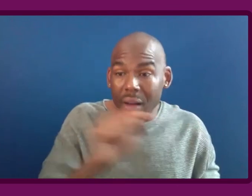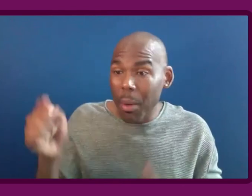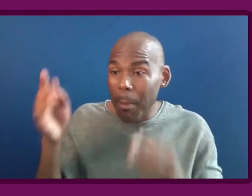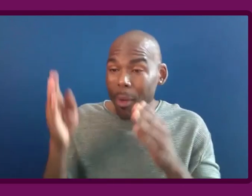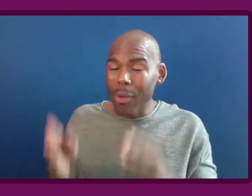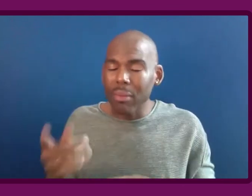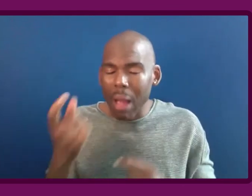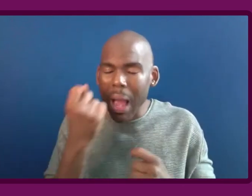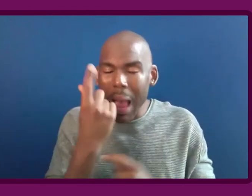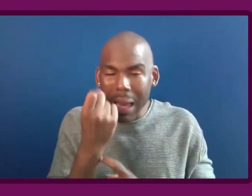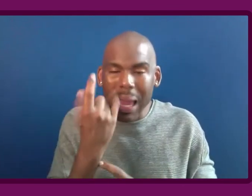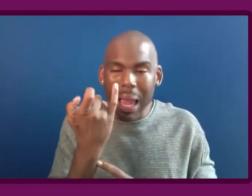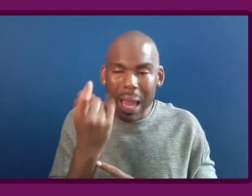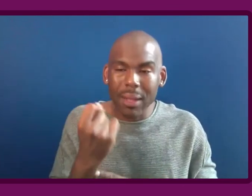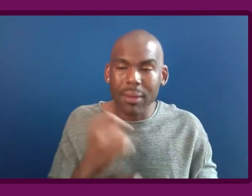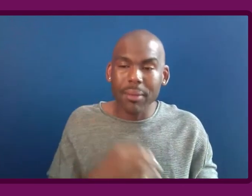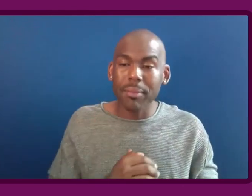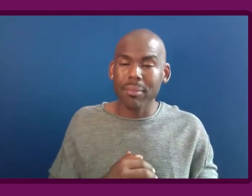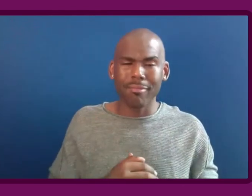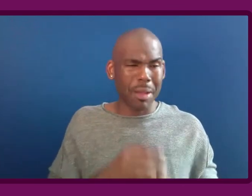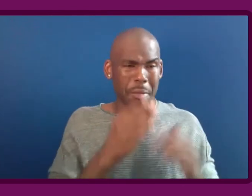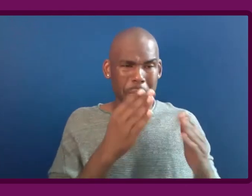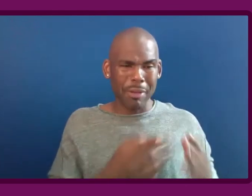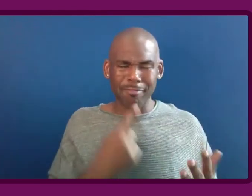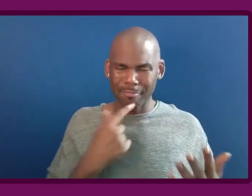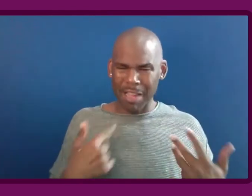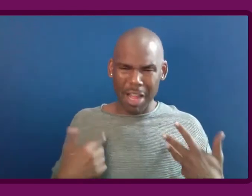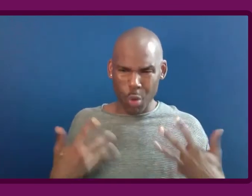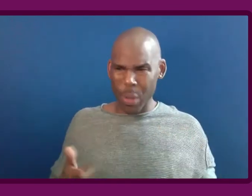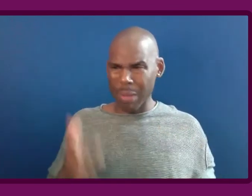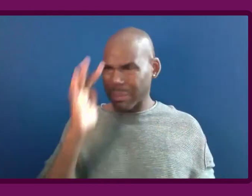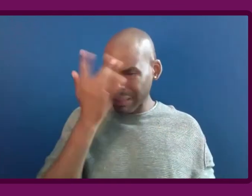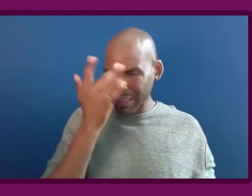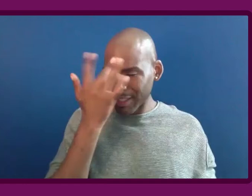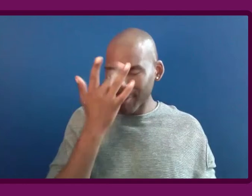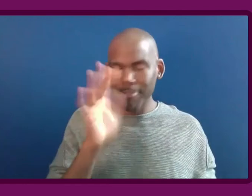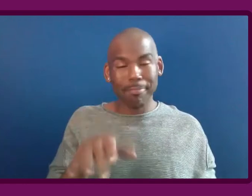every single person. I get it. I get if someone is just like, "I'm sick of this."